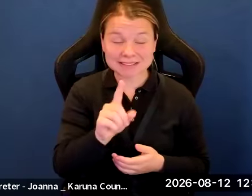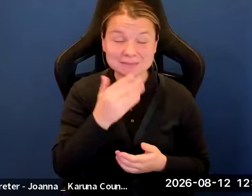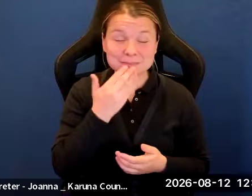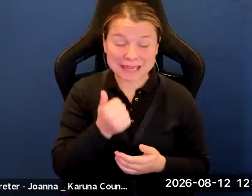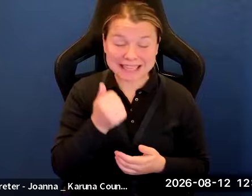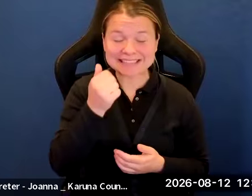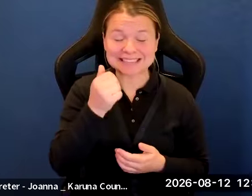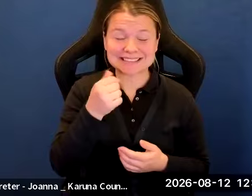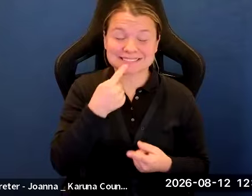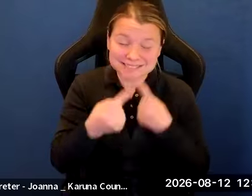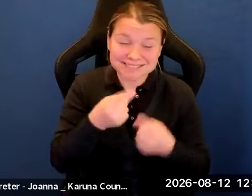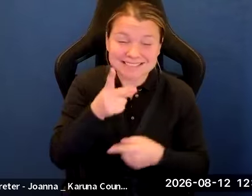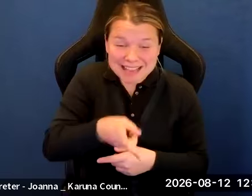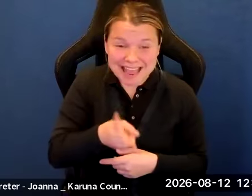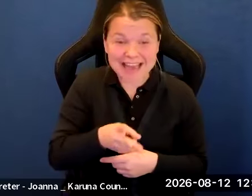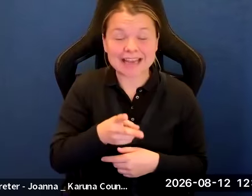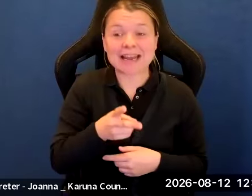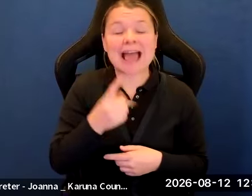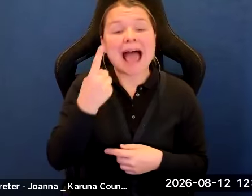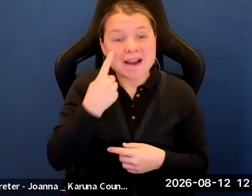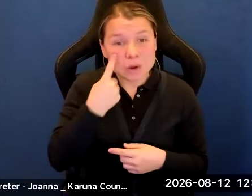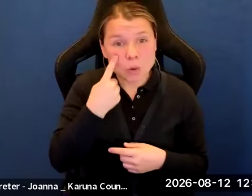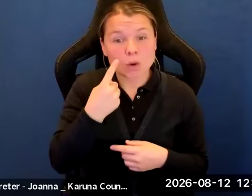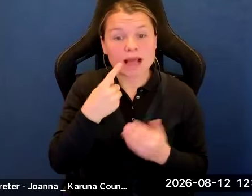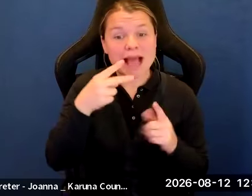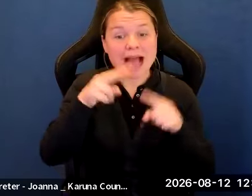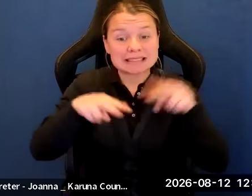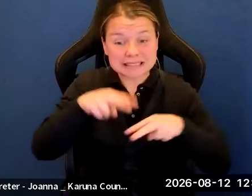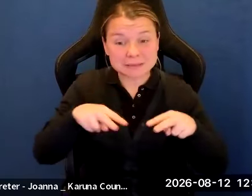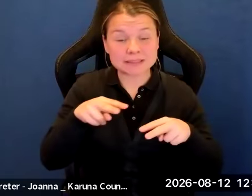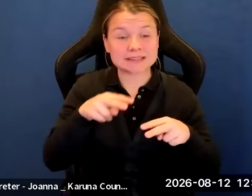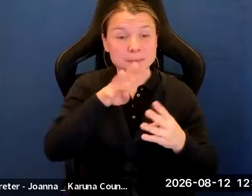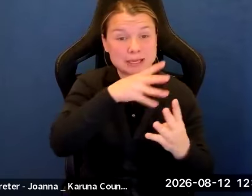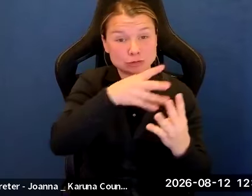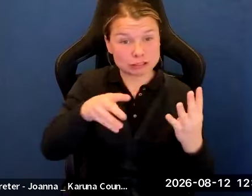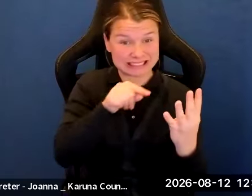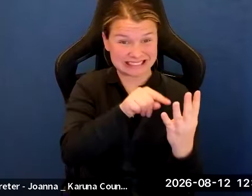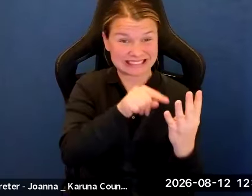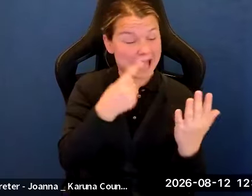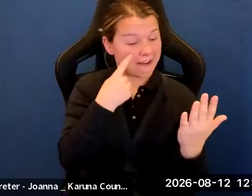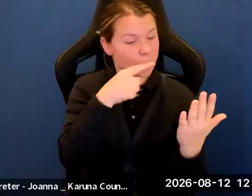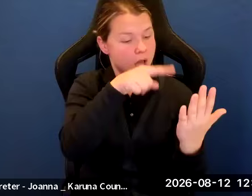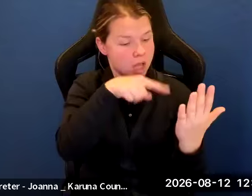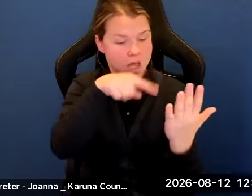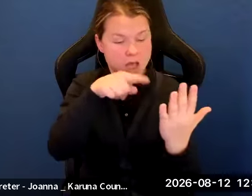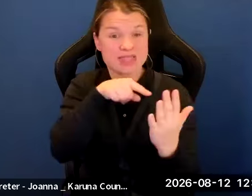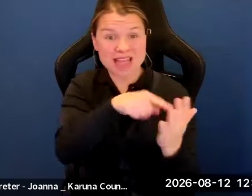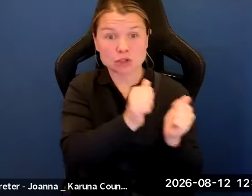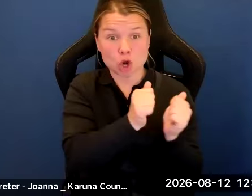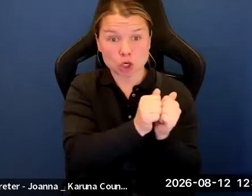talk to that in just a few moments. But this - yeah. I cannot emphasise enough how important this is. Please look